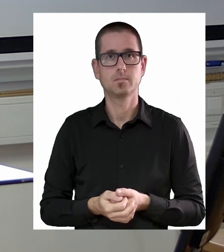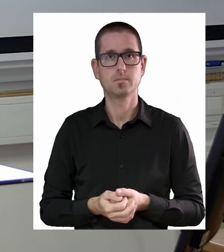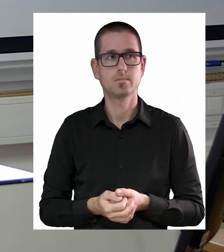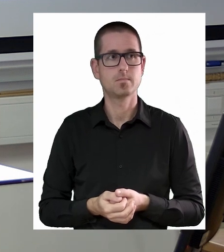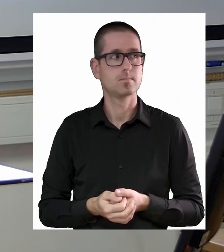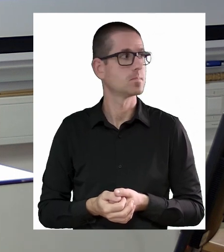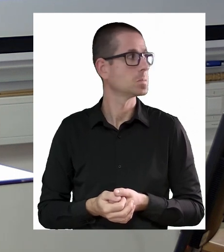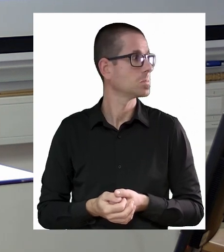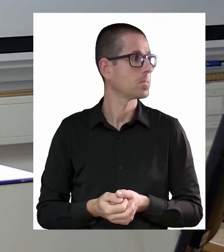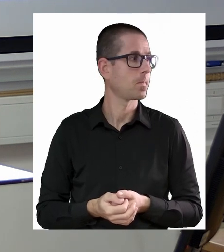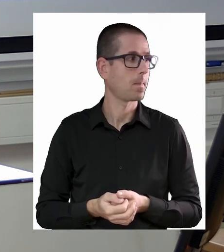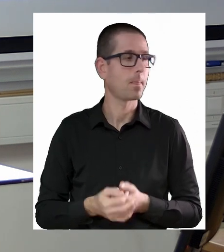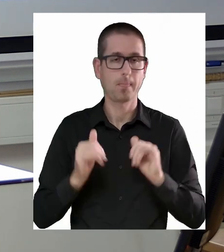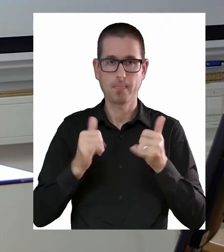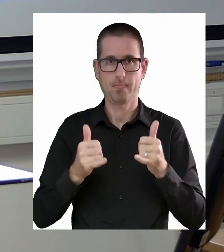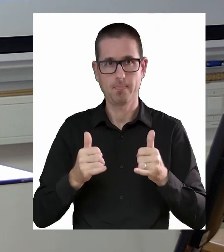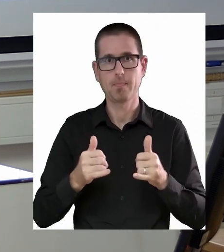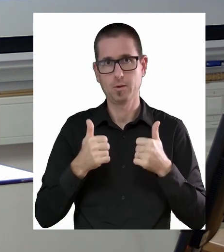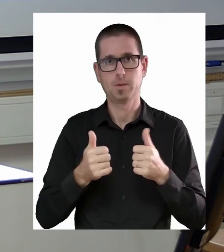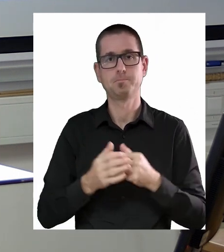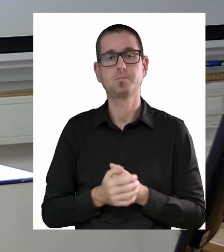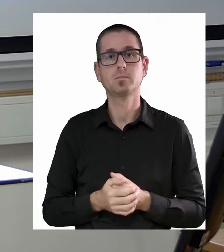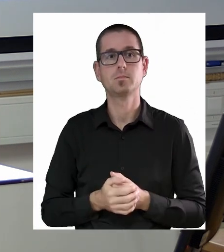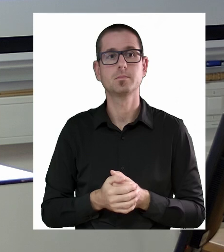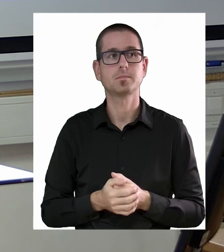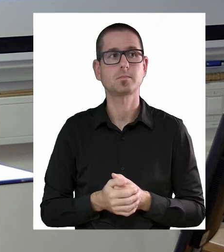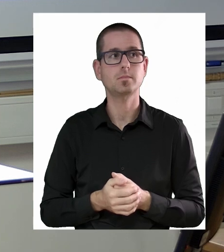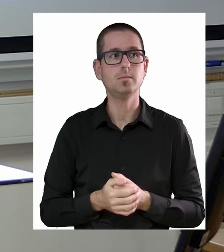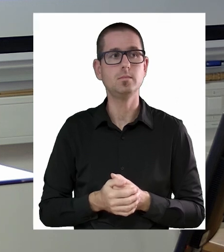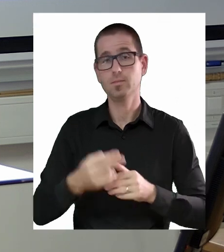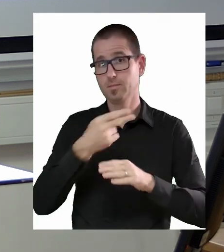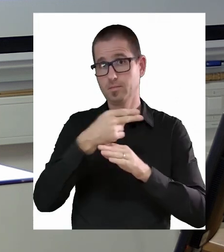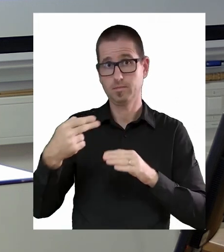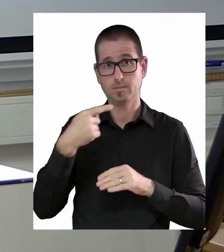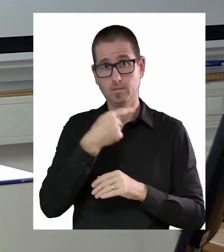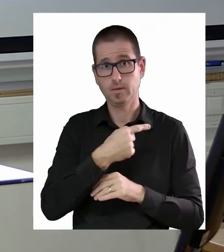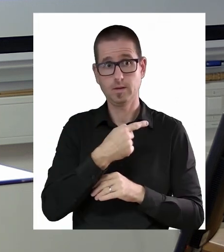Okay, great, we have them. So the title of this paper,